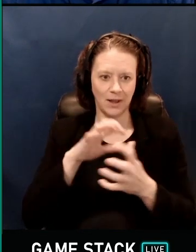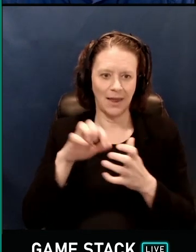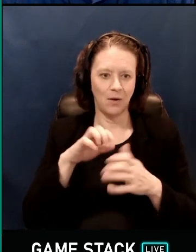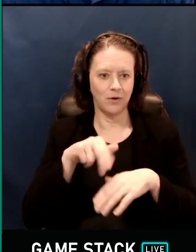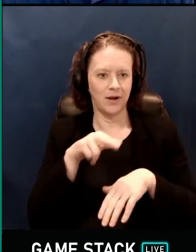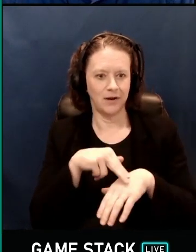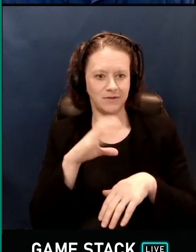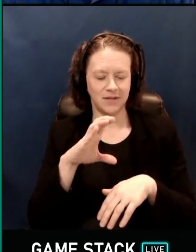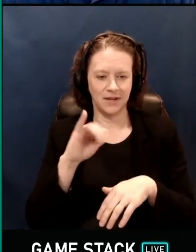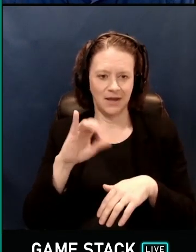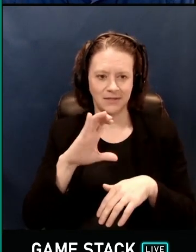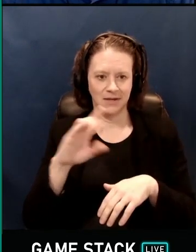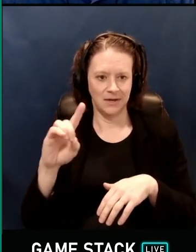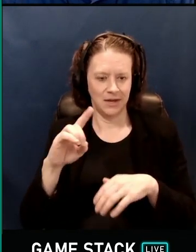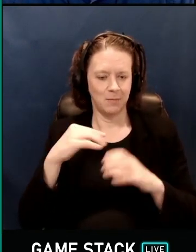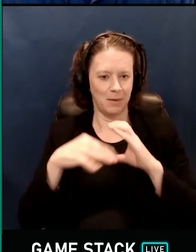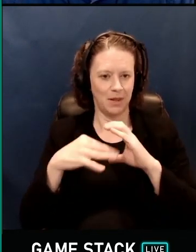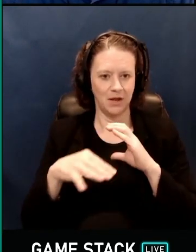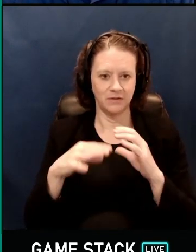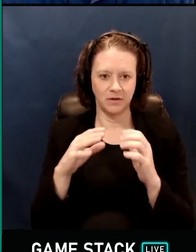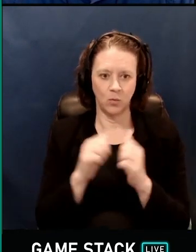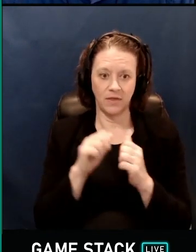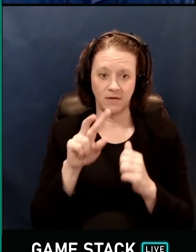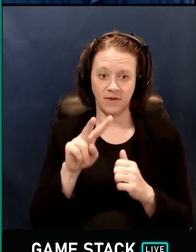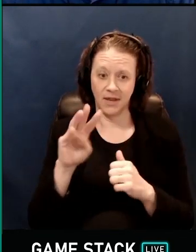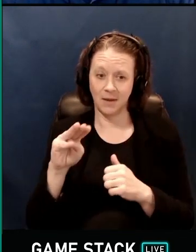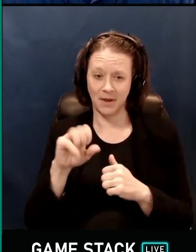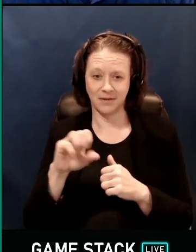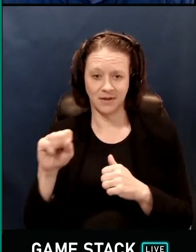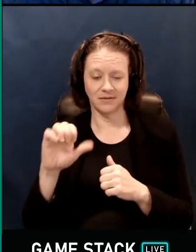With VMSS agent pools for improving the